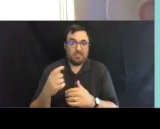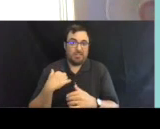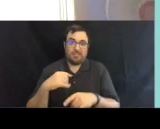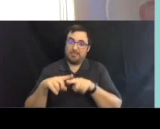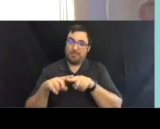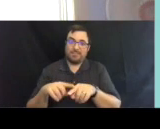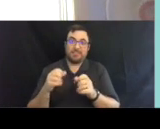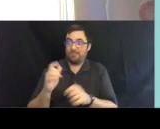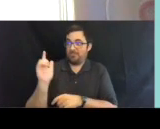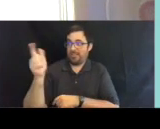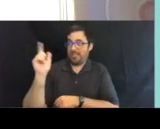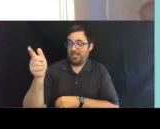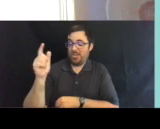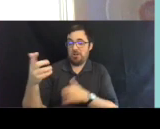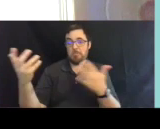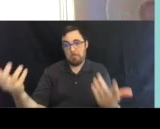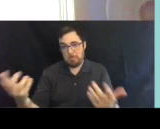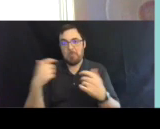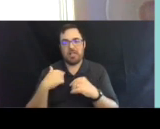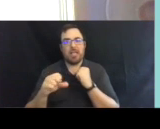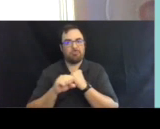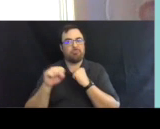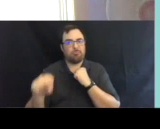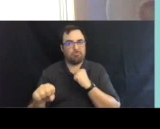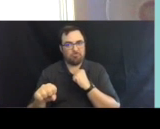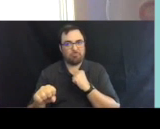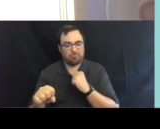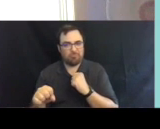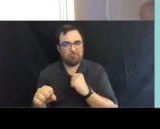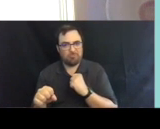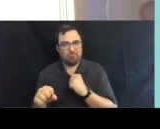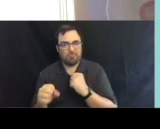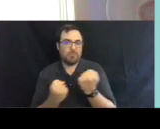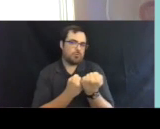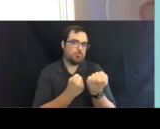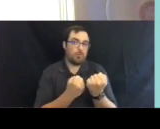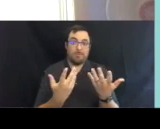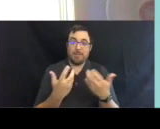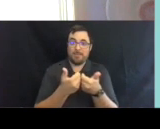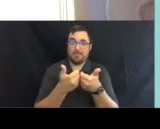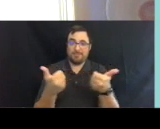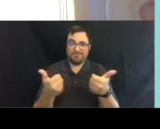in the week... and doing some of your extensions to the test you might have to break it into two pieces.